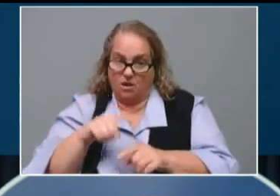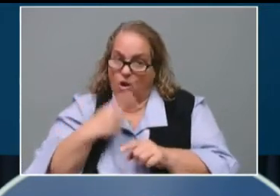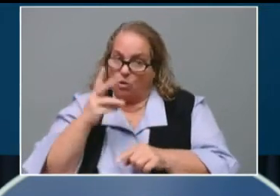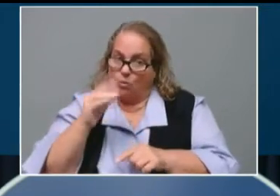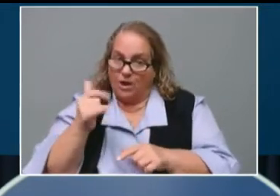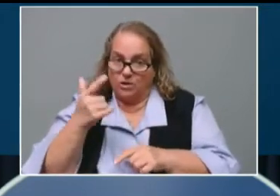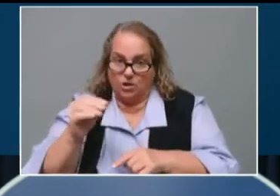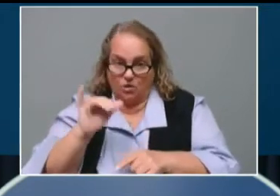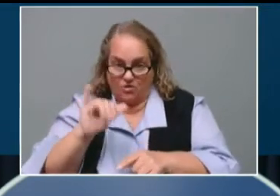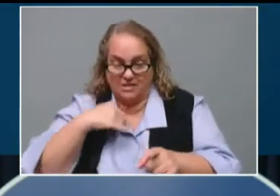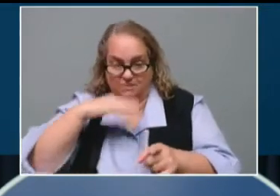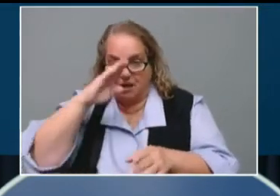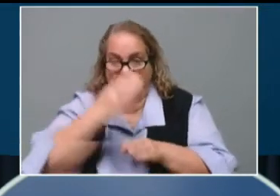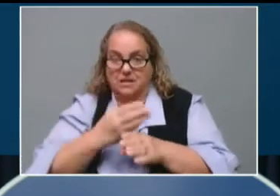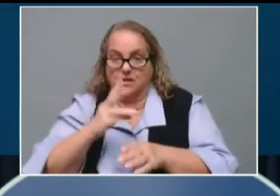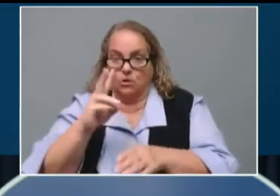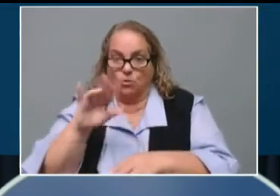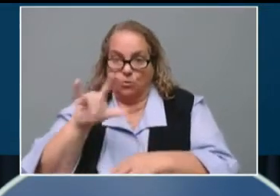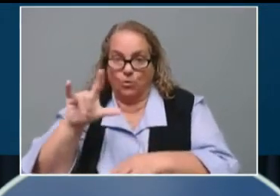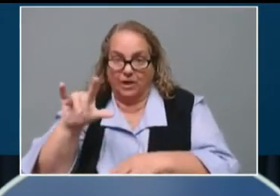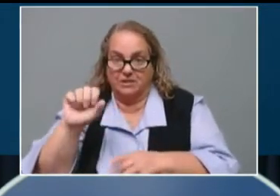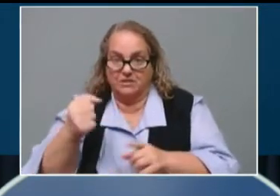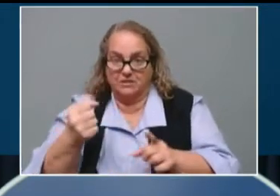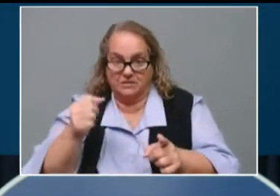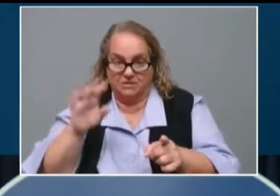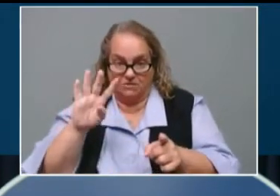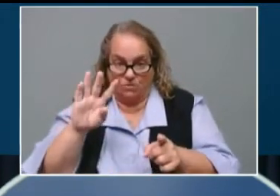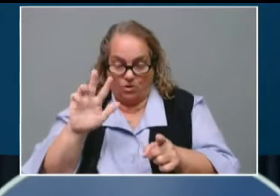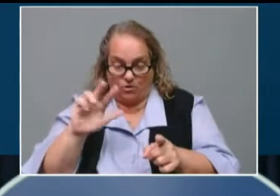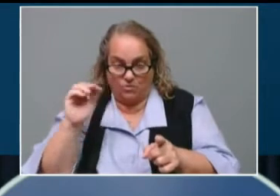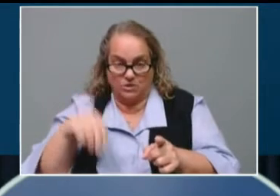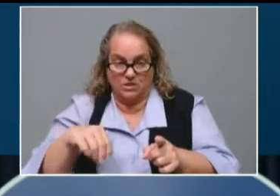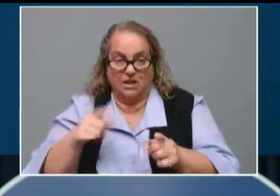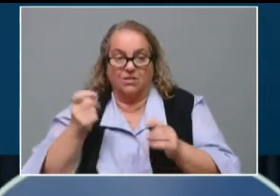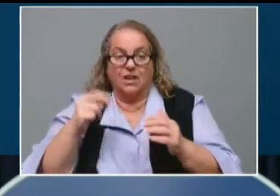demographic. So good for them. And this is the very first time 5 to 11 year